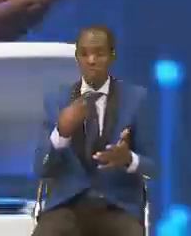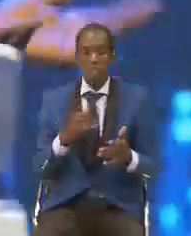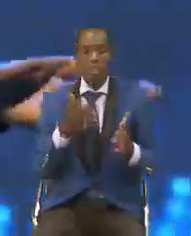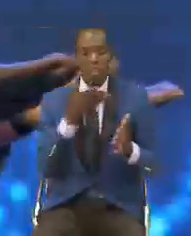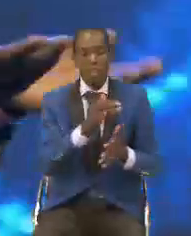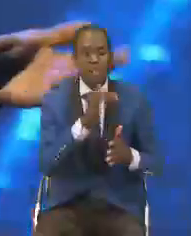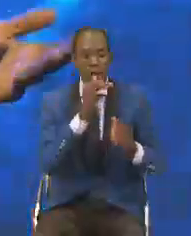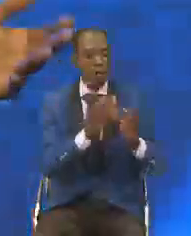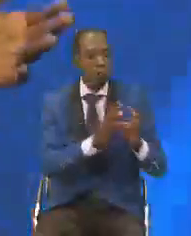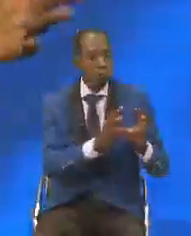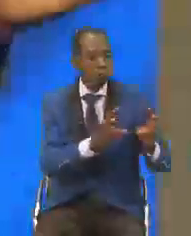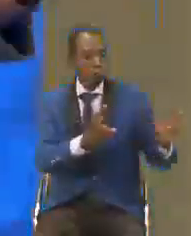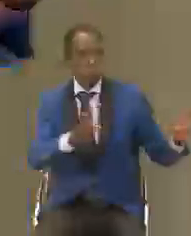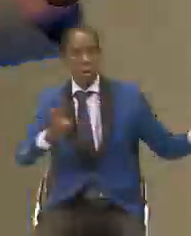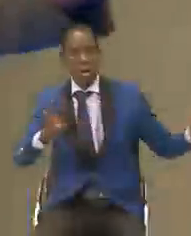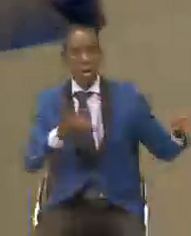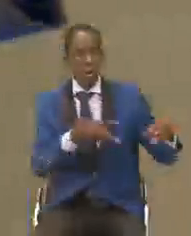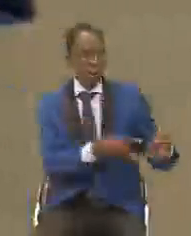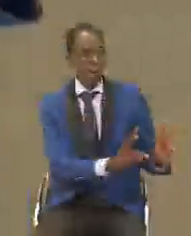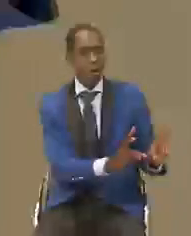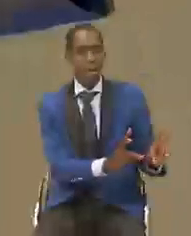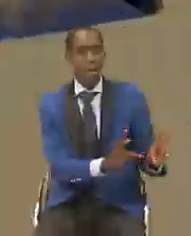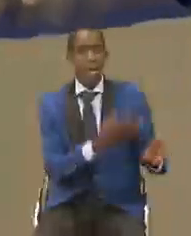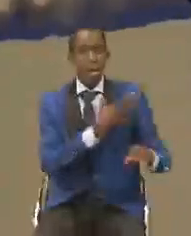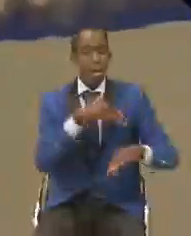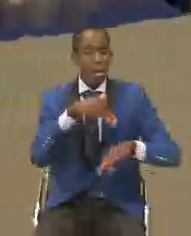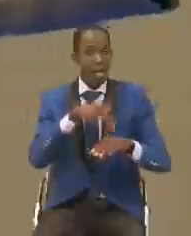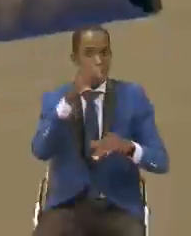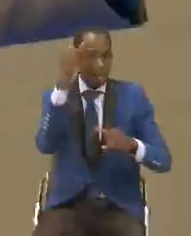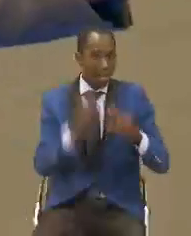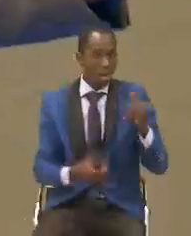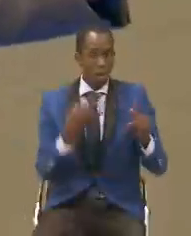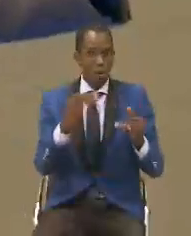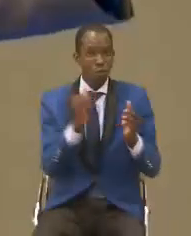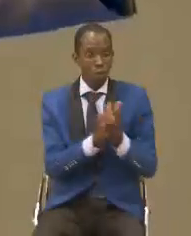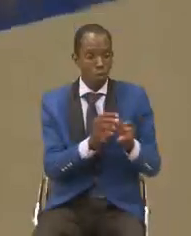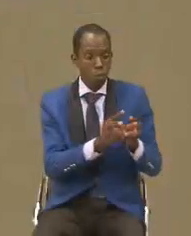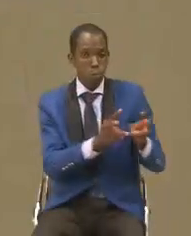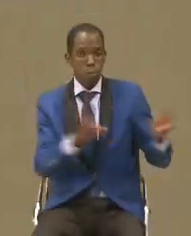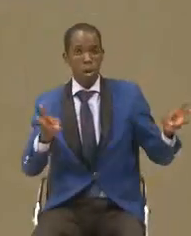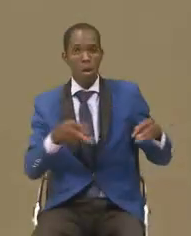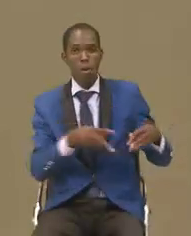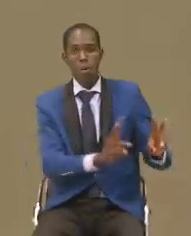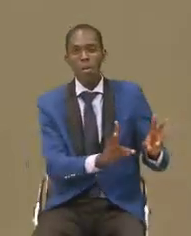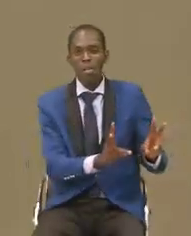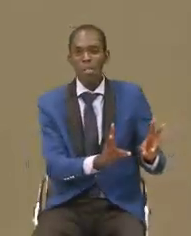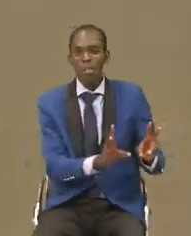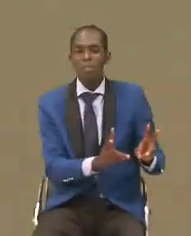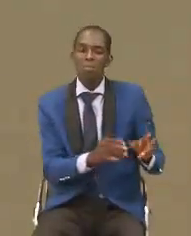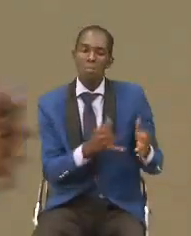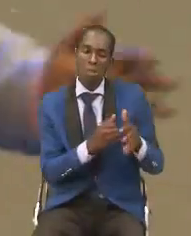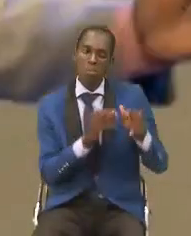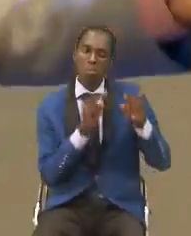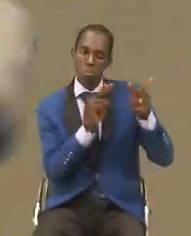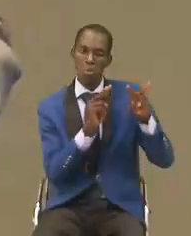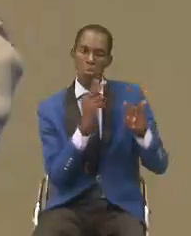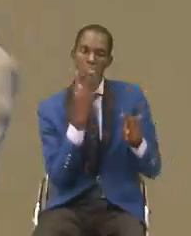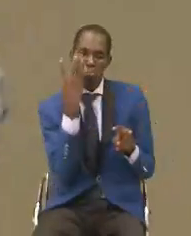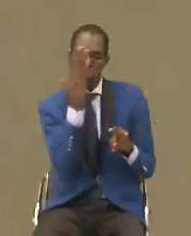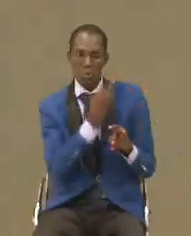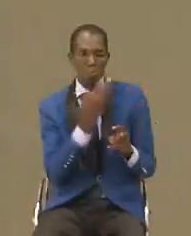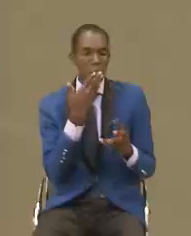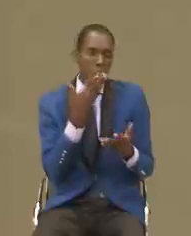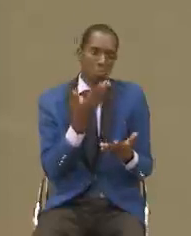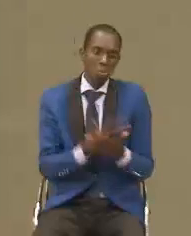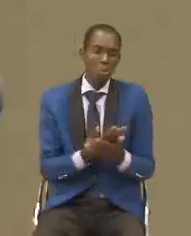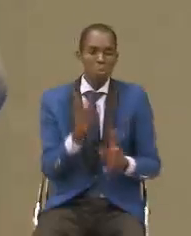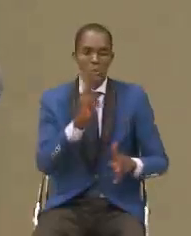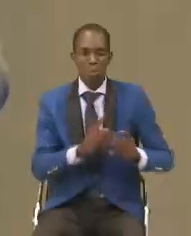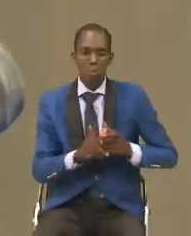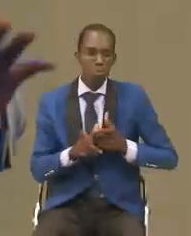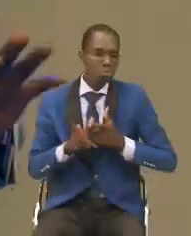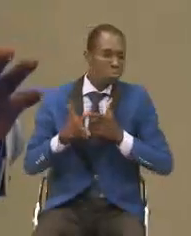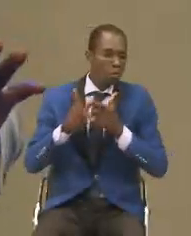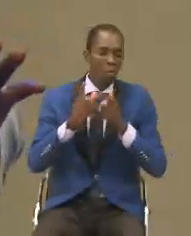said that he said that's a broad way and then at the end of that broadway it is it looks good and